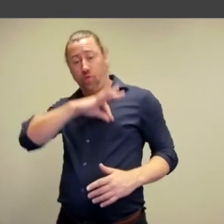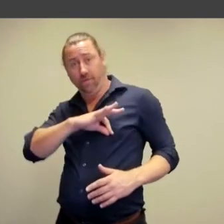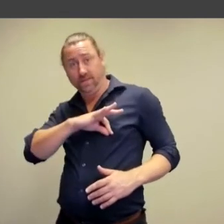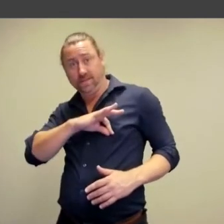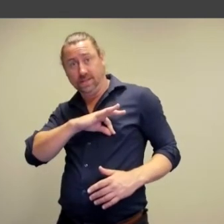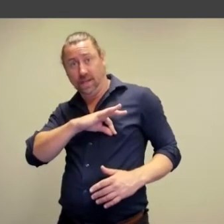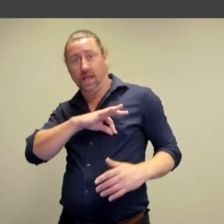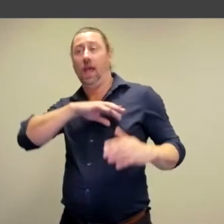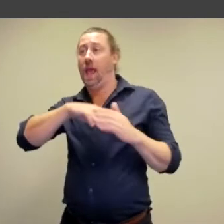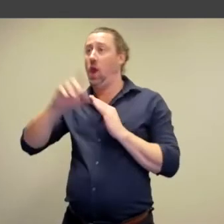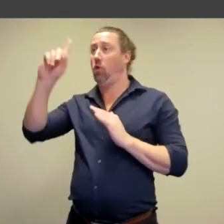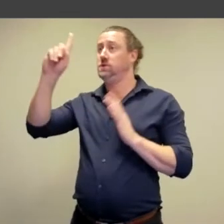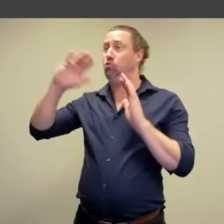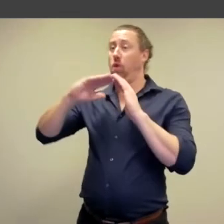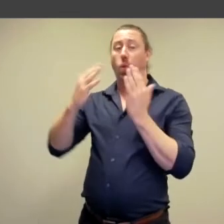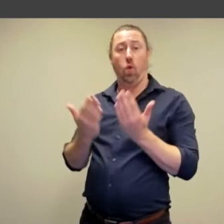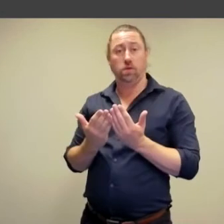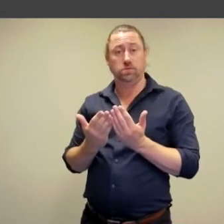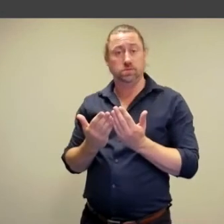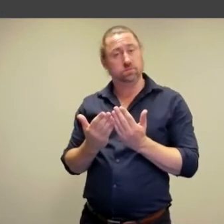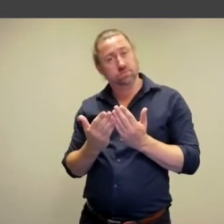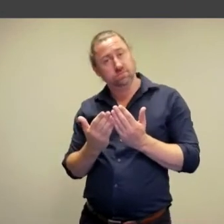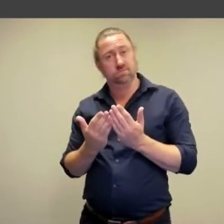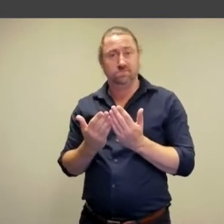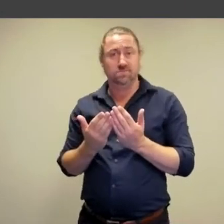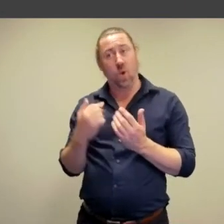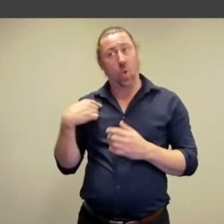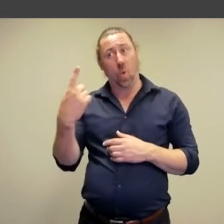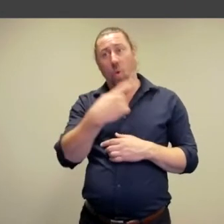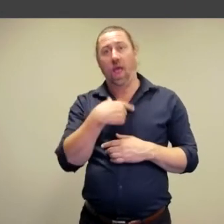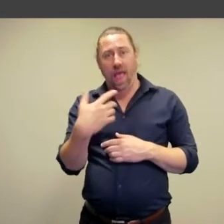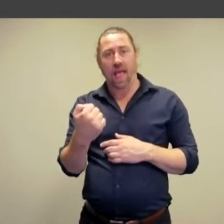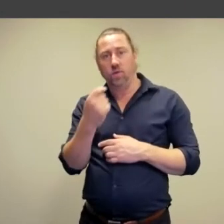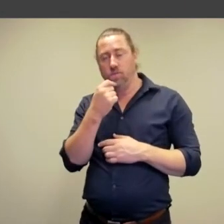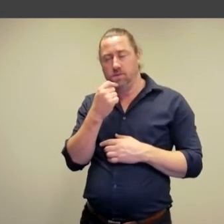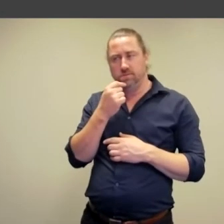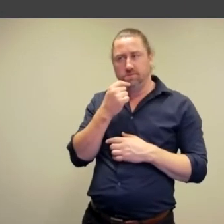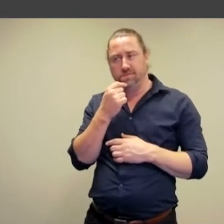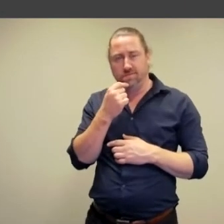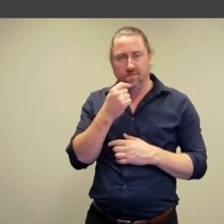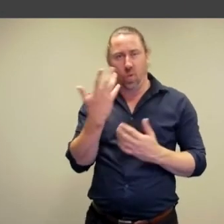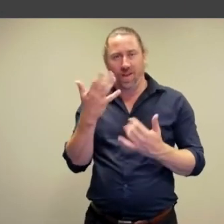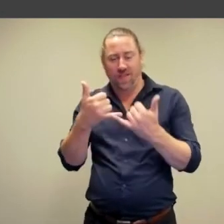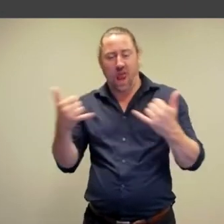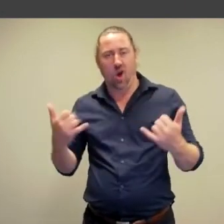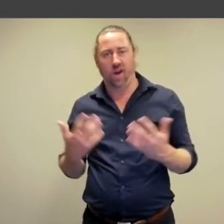contemporary world is something that we have difficulties